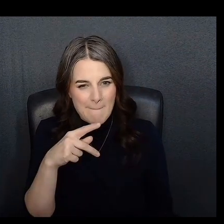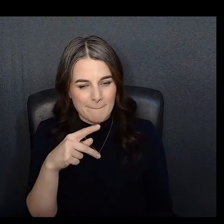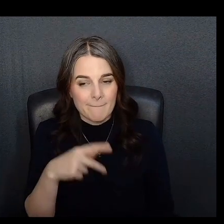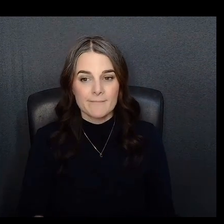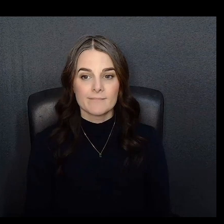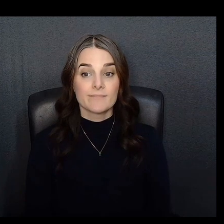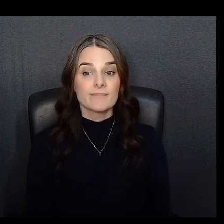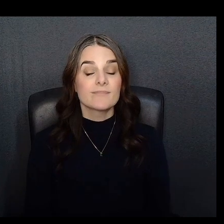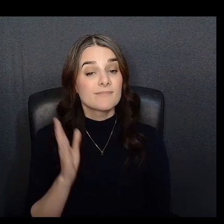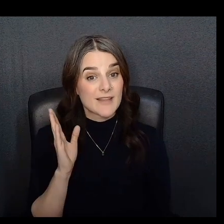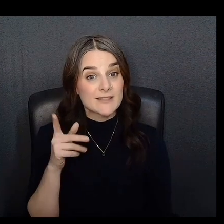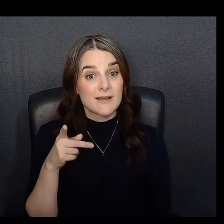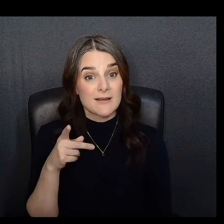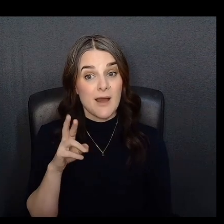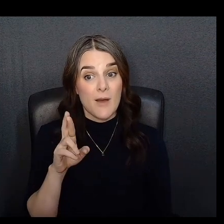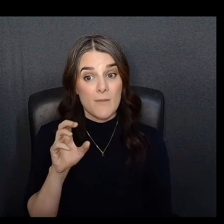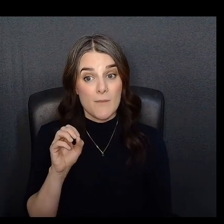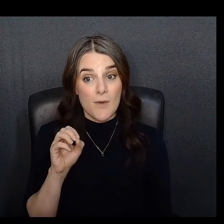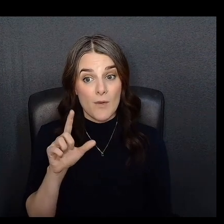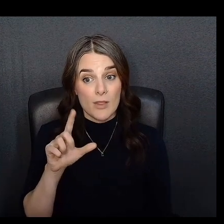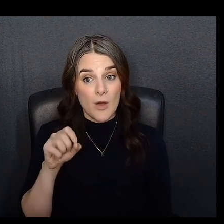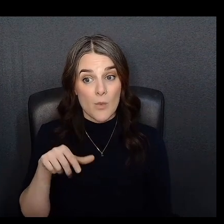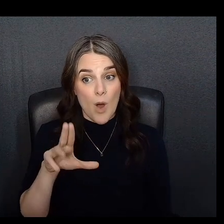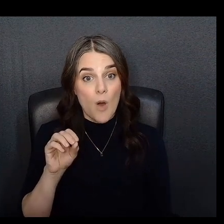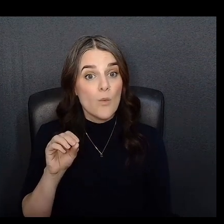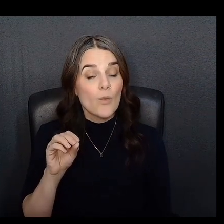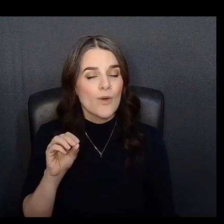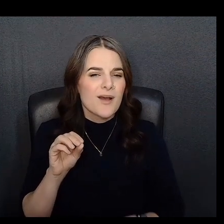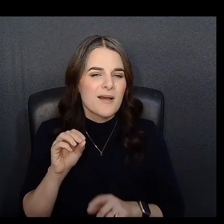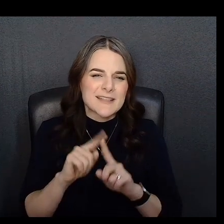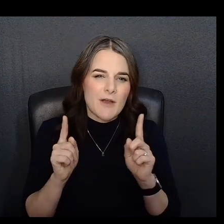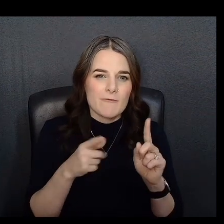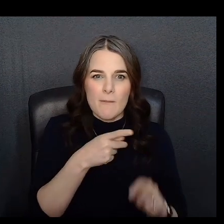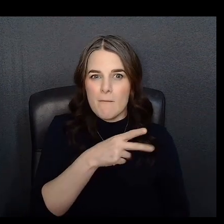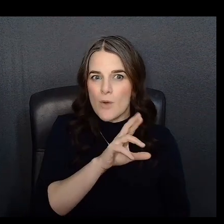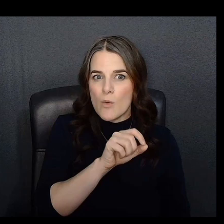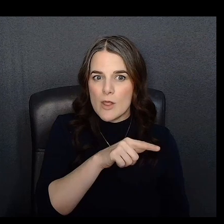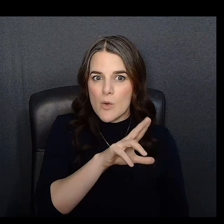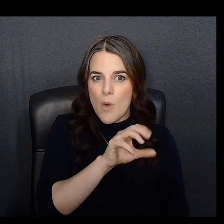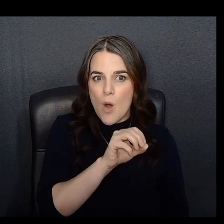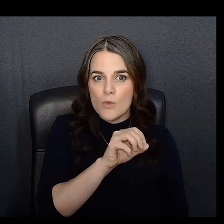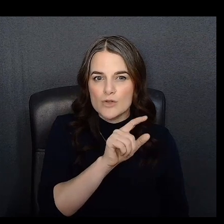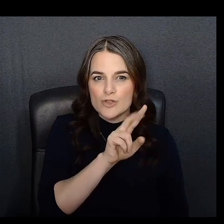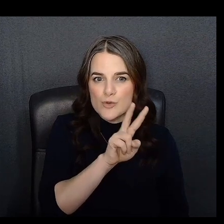and how they symbolize body parts. So a little different on here. You'll see in the bottom corner of the left